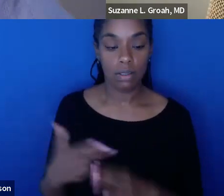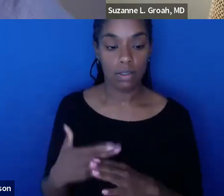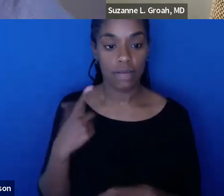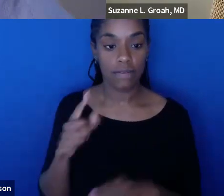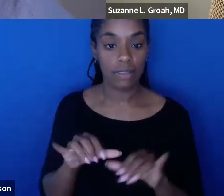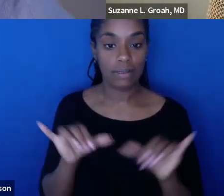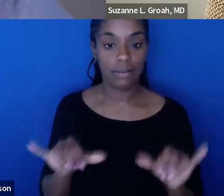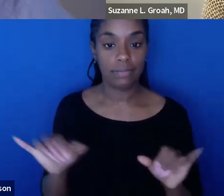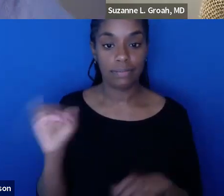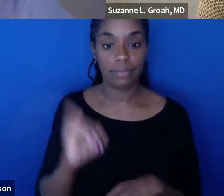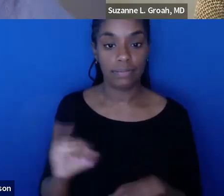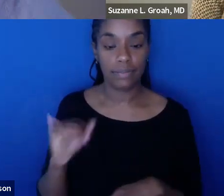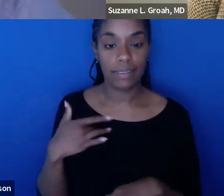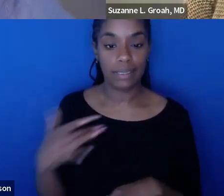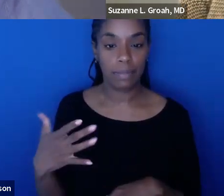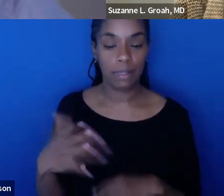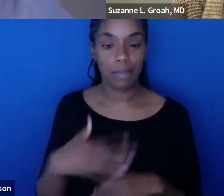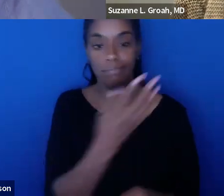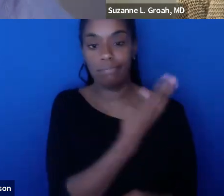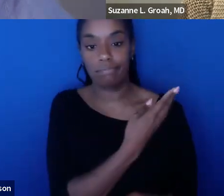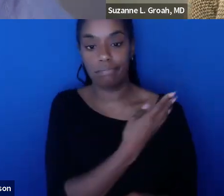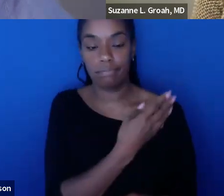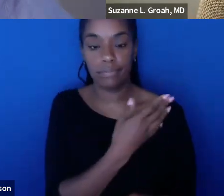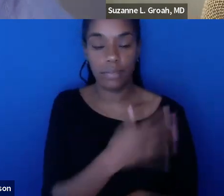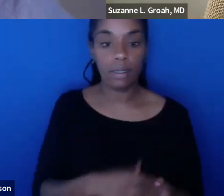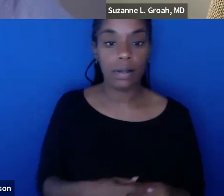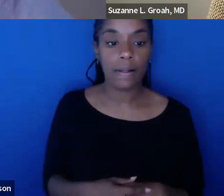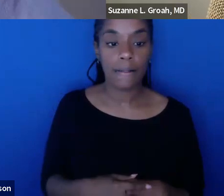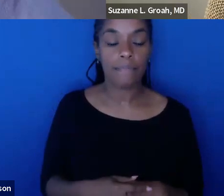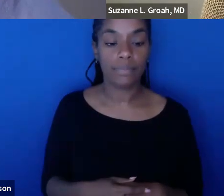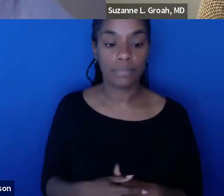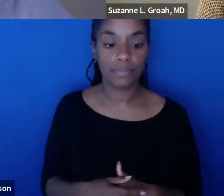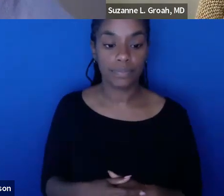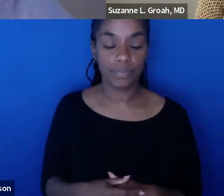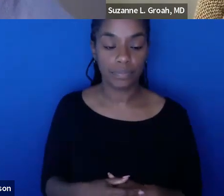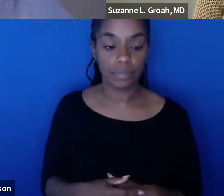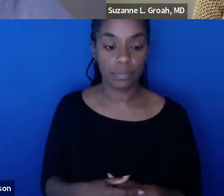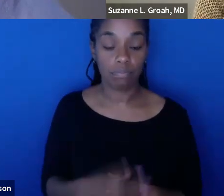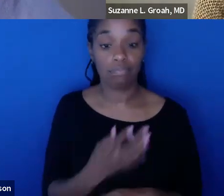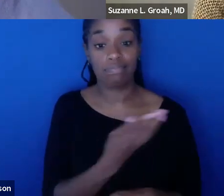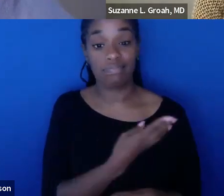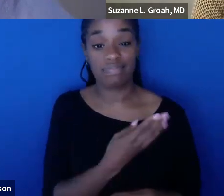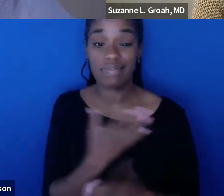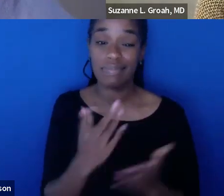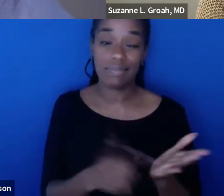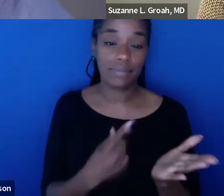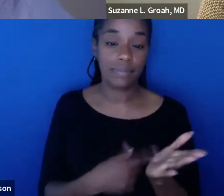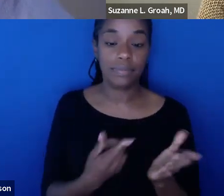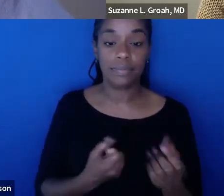We usually give it IV, it's in liquid form. It runs the risk when you give it IV, of kidney damage, and also